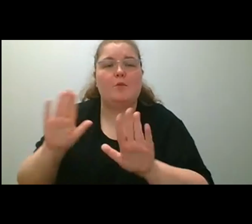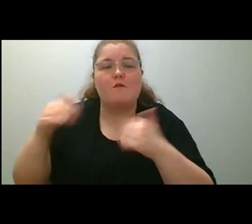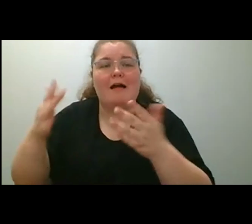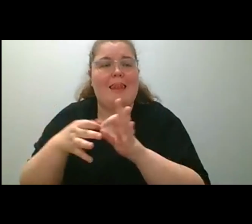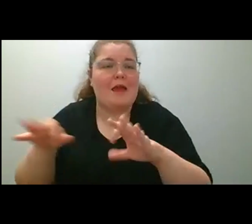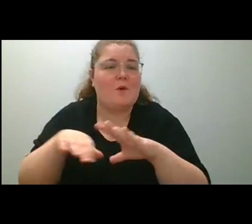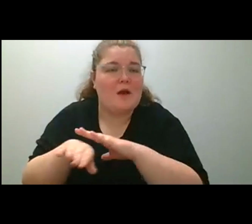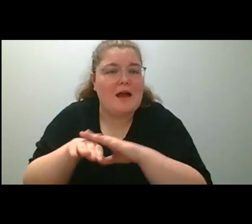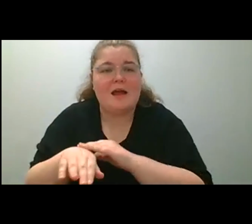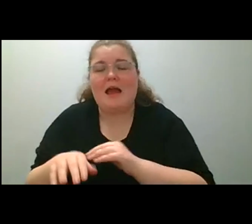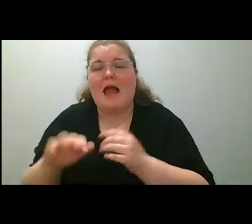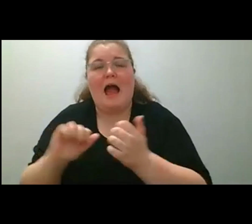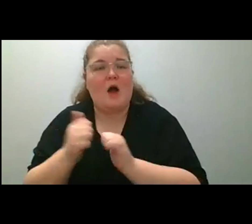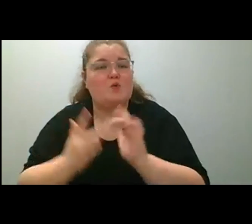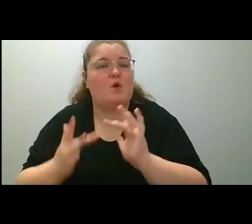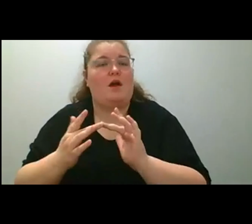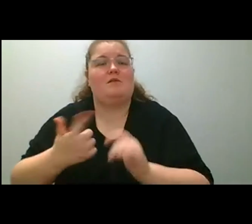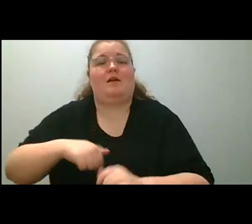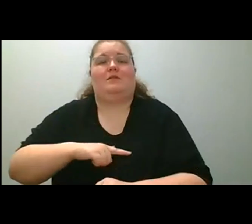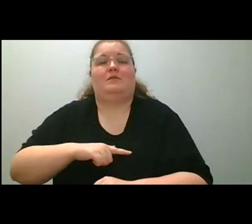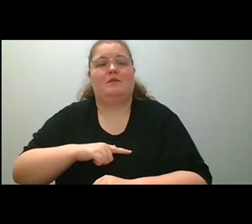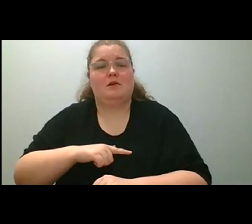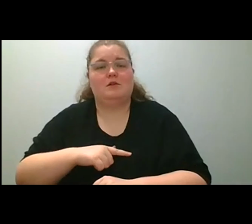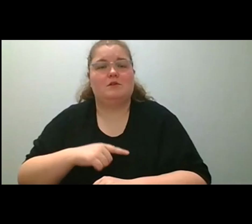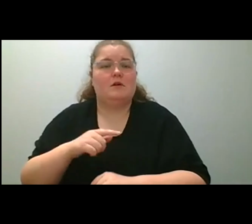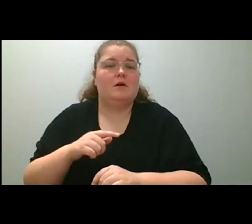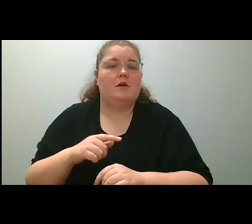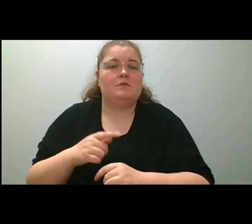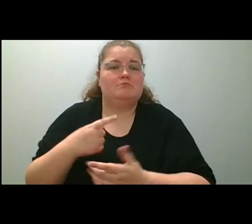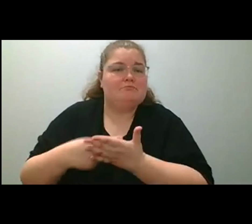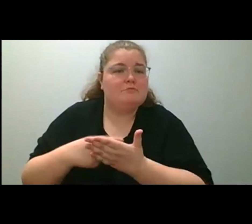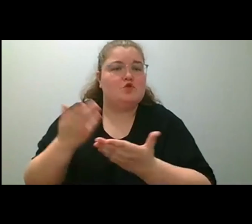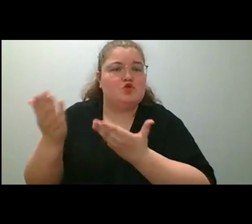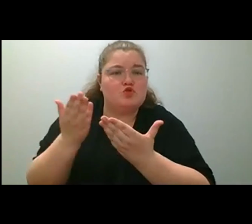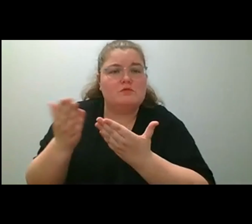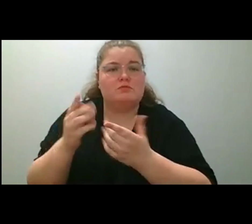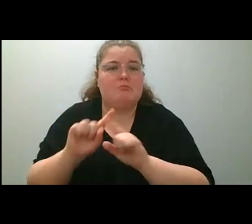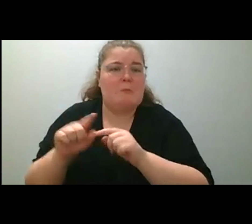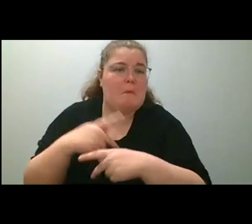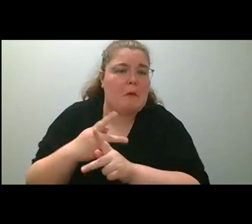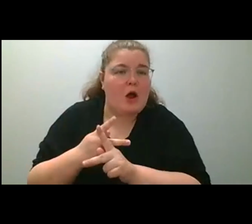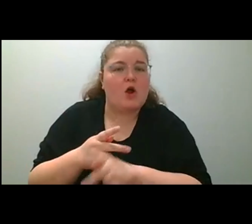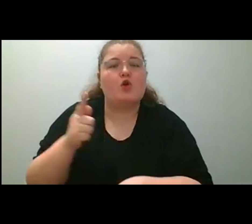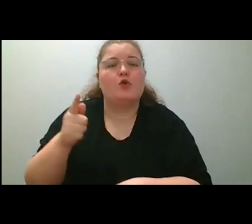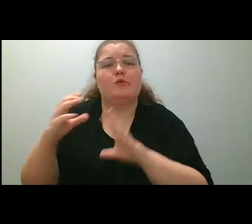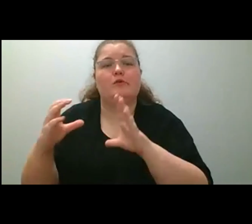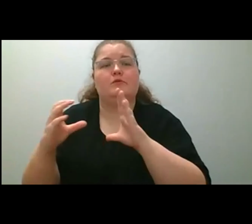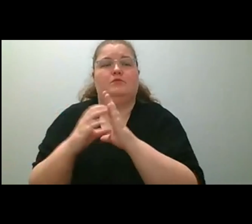Here's how to contact us about our services and about our offerings. And you could even just have one simple landing page